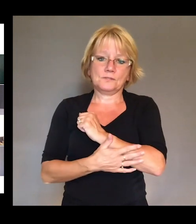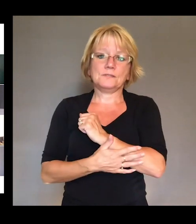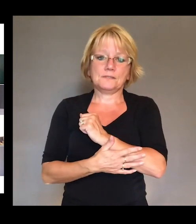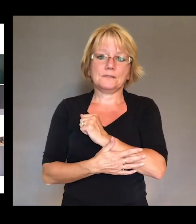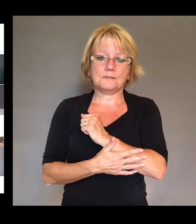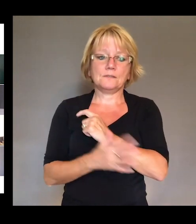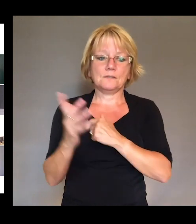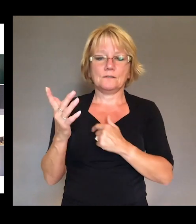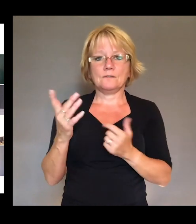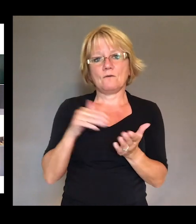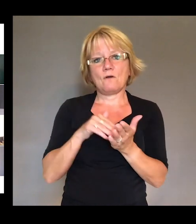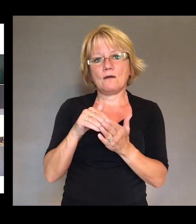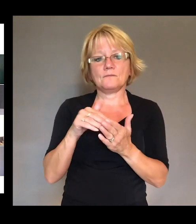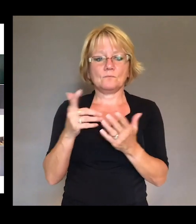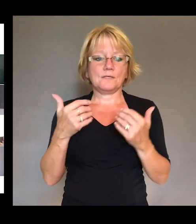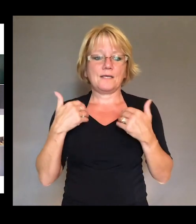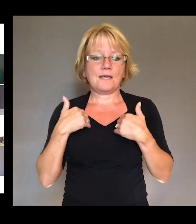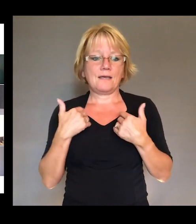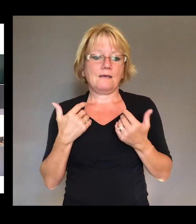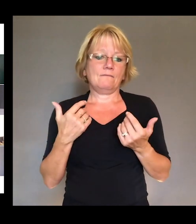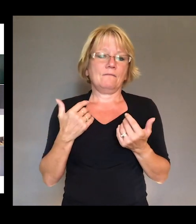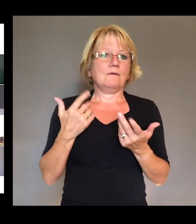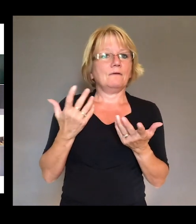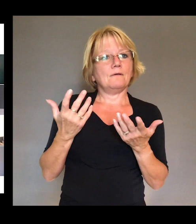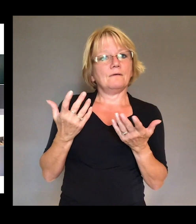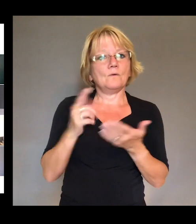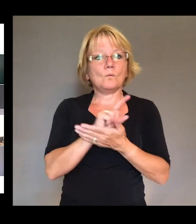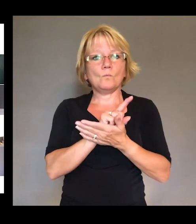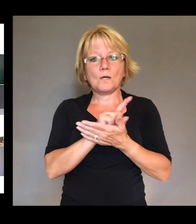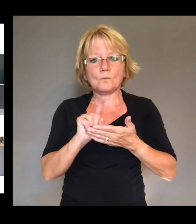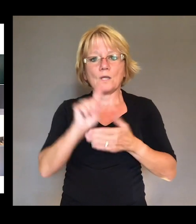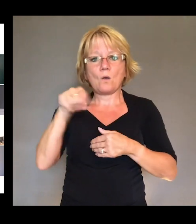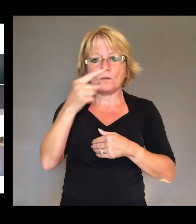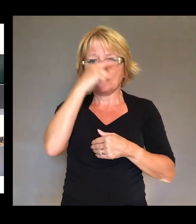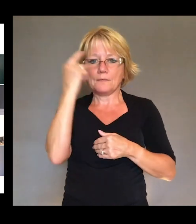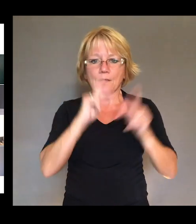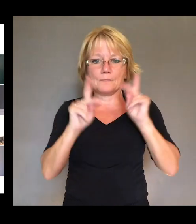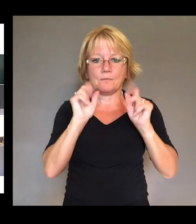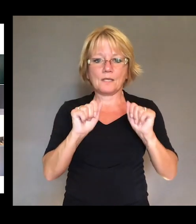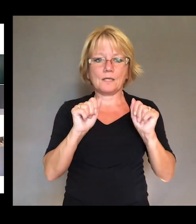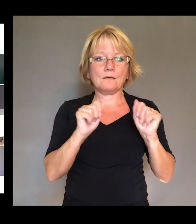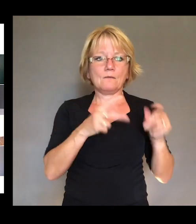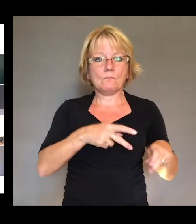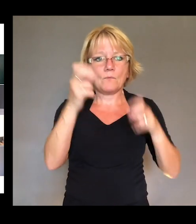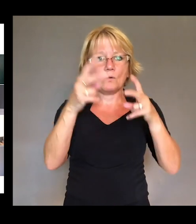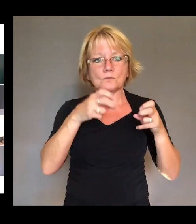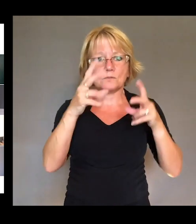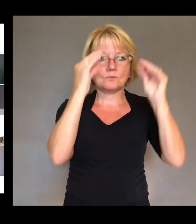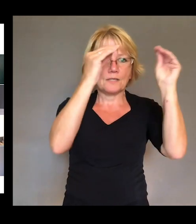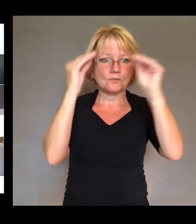And it just, you know, we often will have like few weeks for like one week only black people can post and they kind of educate other people